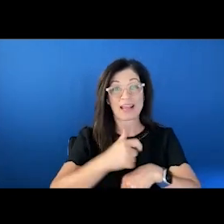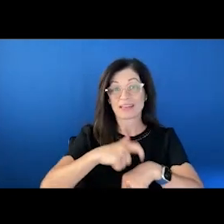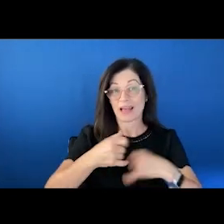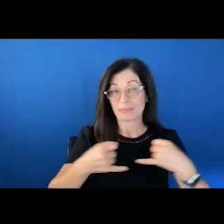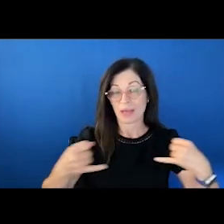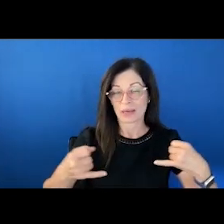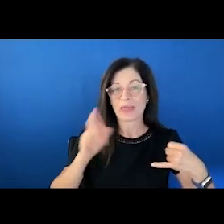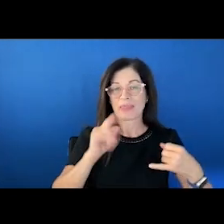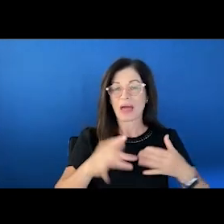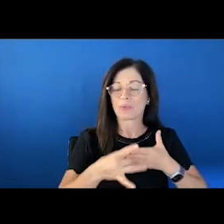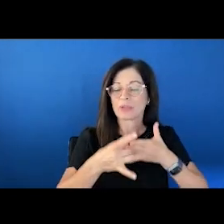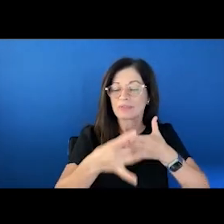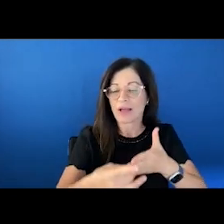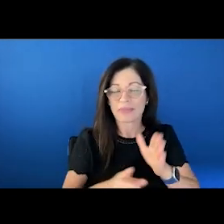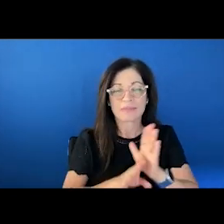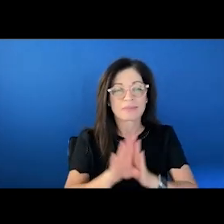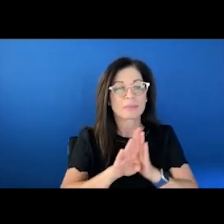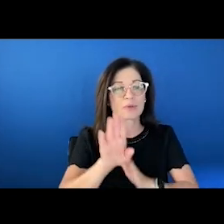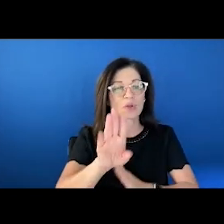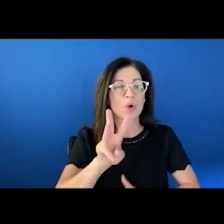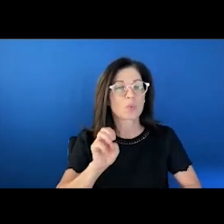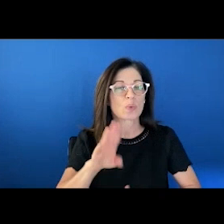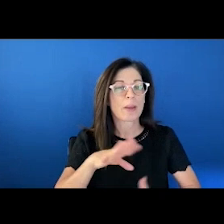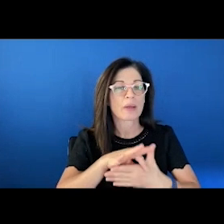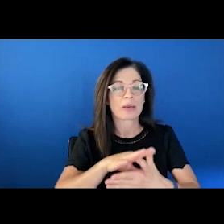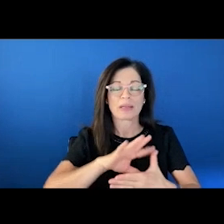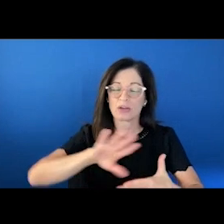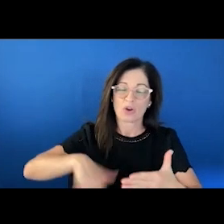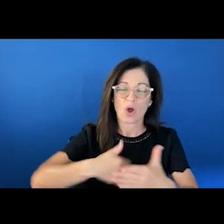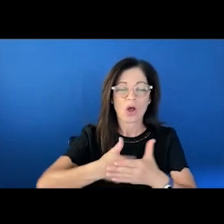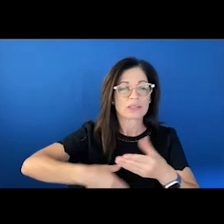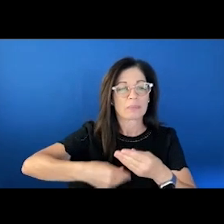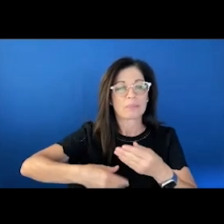This is going to drive the development of your website’s content and all supplemental